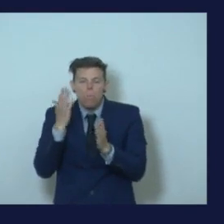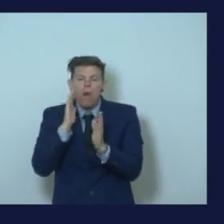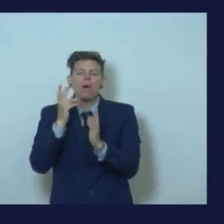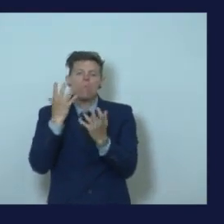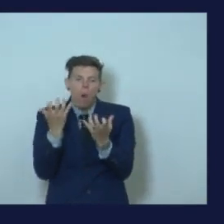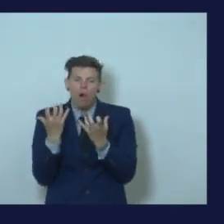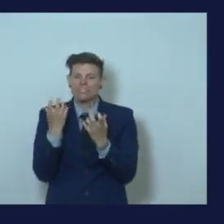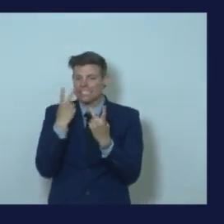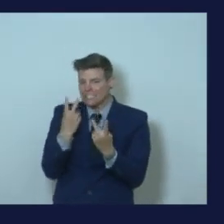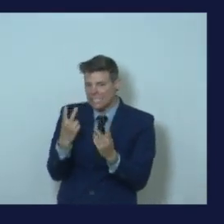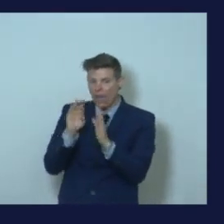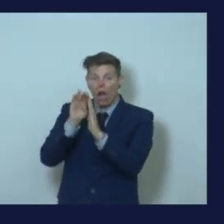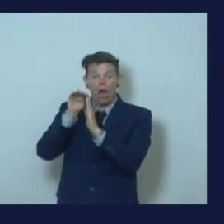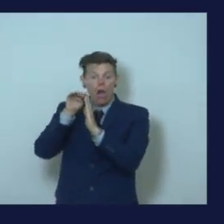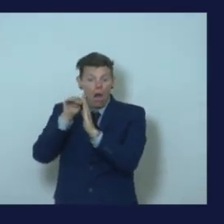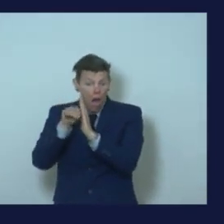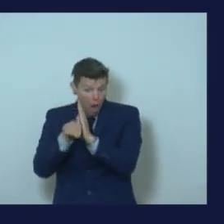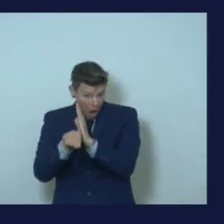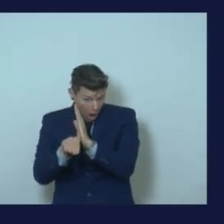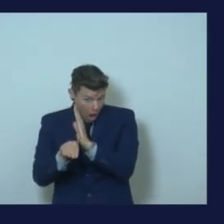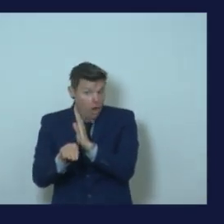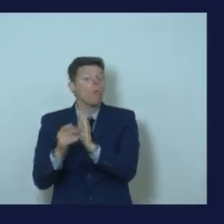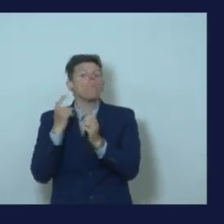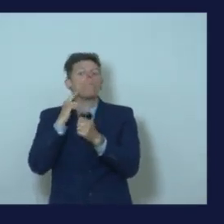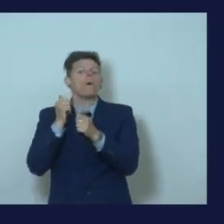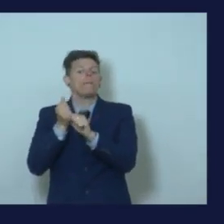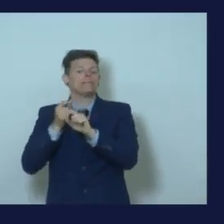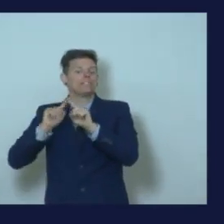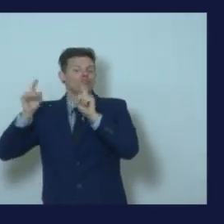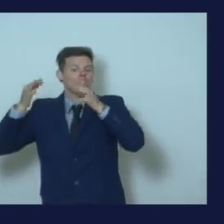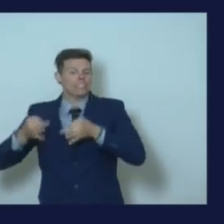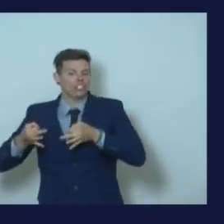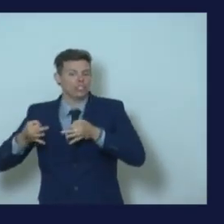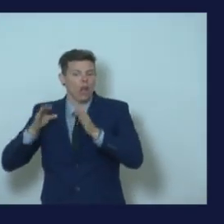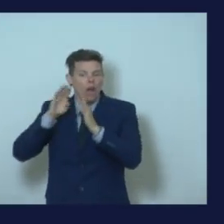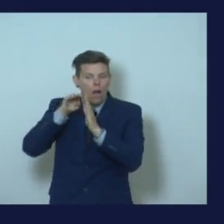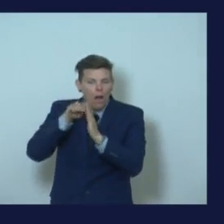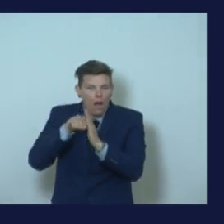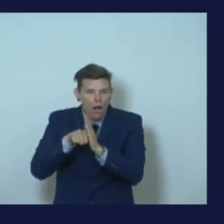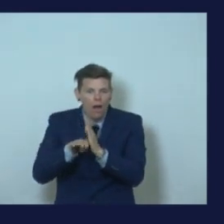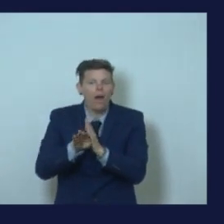WE REALLY WORK HARD HERE THAT MAYBE IT GOES DOWN A LITTLE YOU MAKE A DECISION.